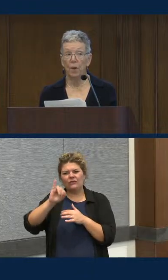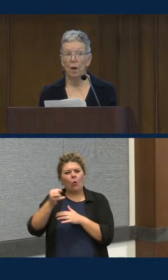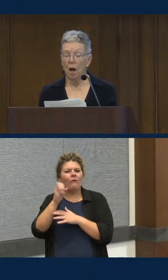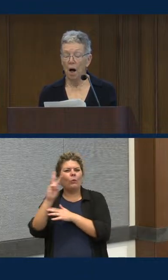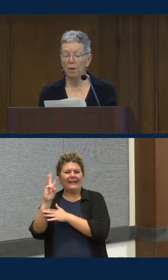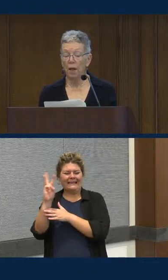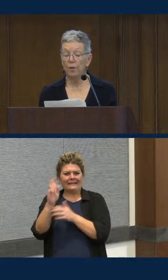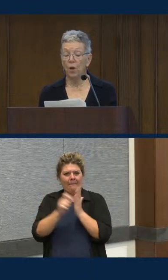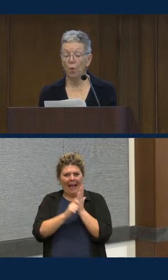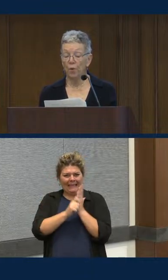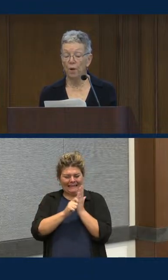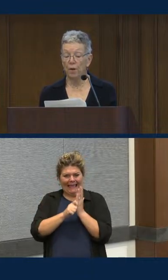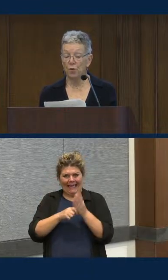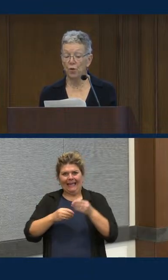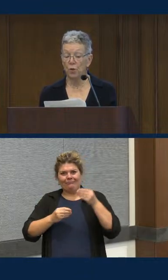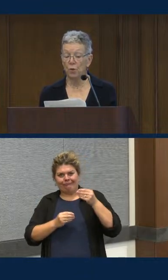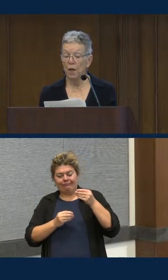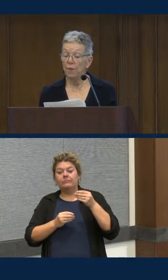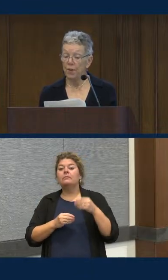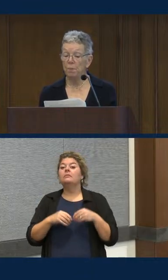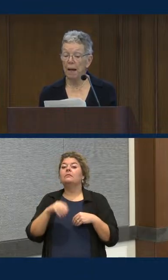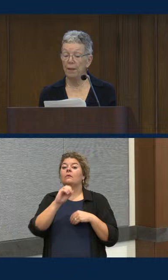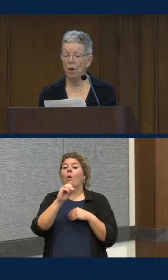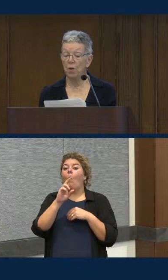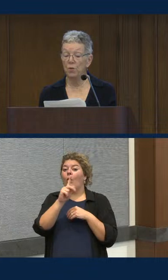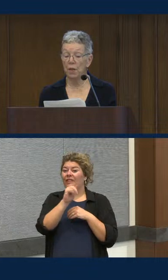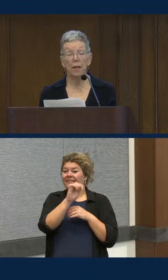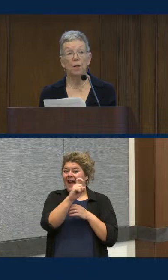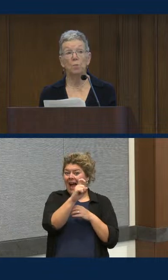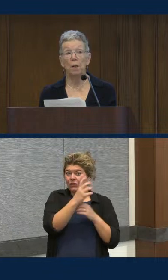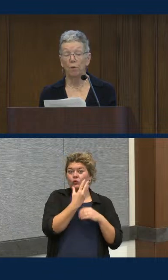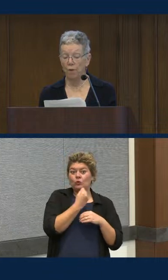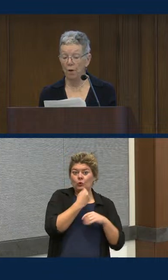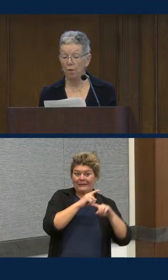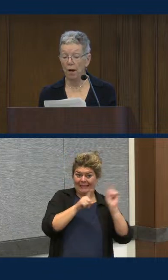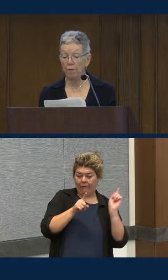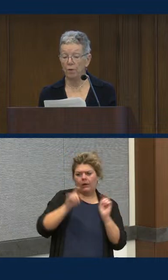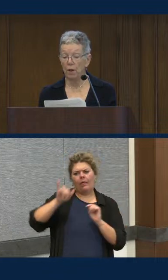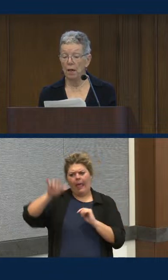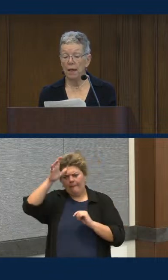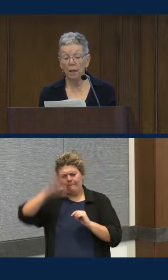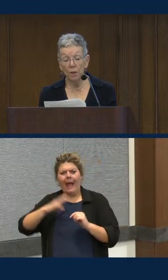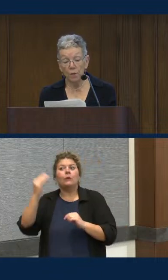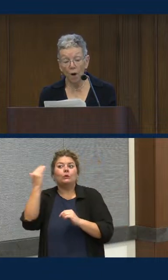Unlike the orthodox Jews, this man knows that he is being photographed. He leans forward